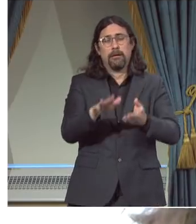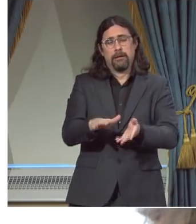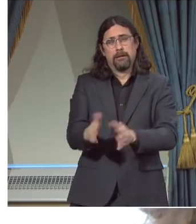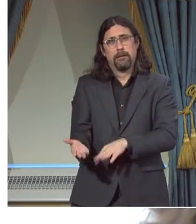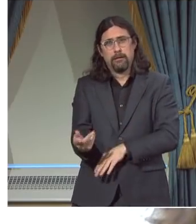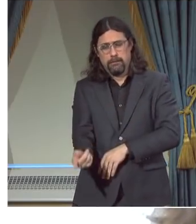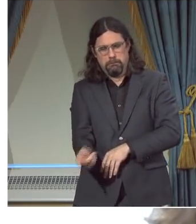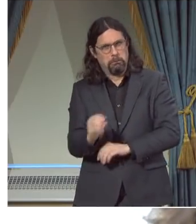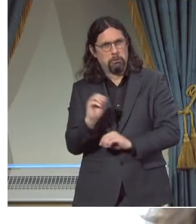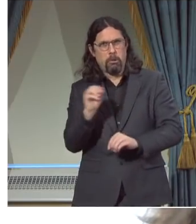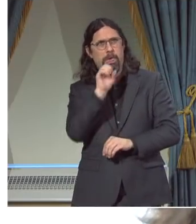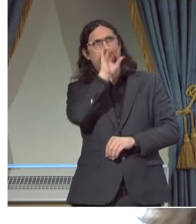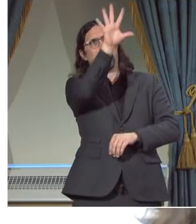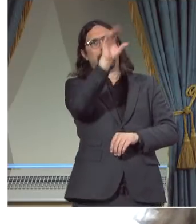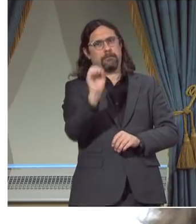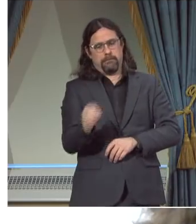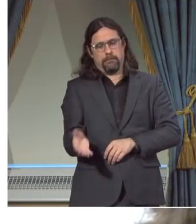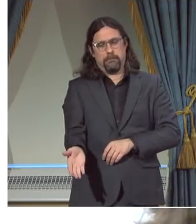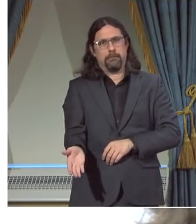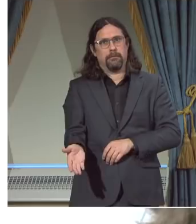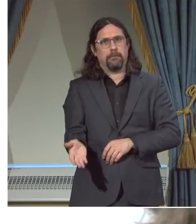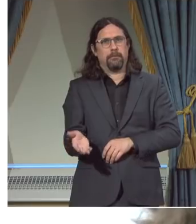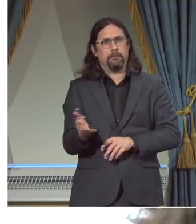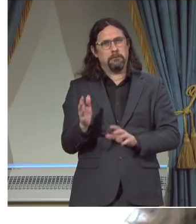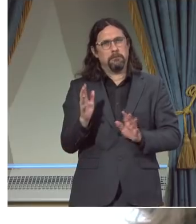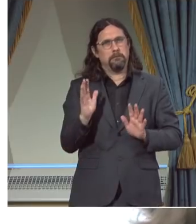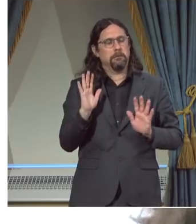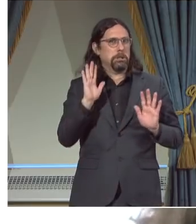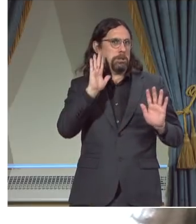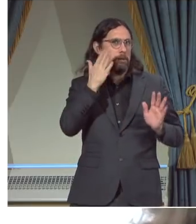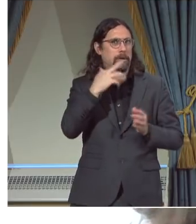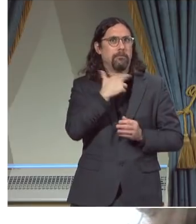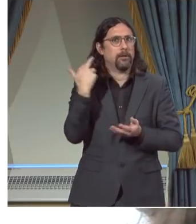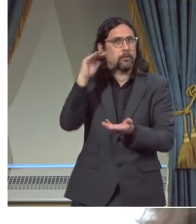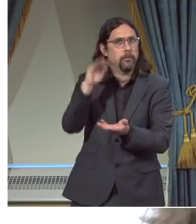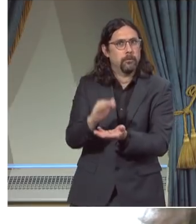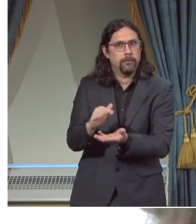FOCUSED ON WORKING WITH FUNERAL HOMES AND